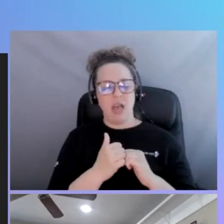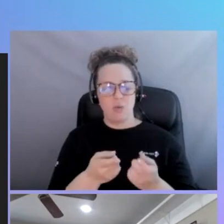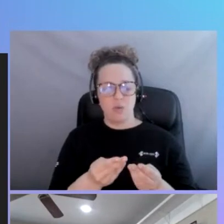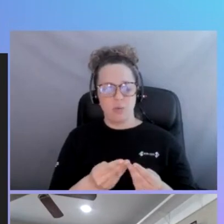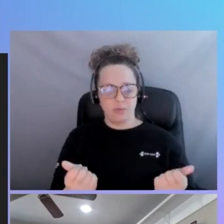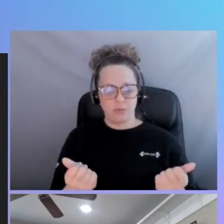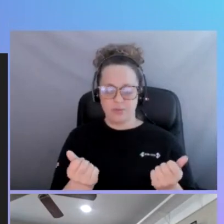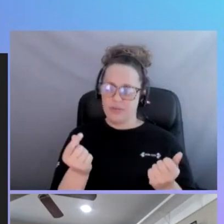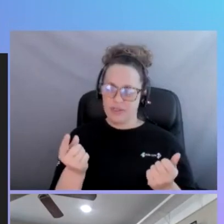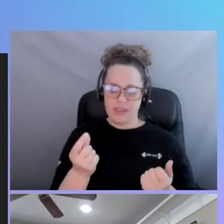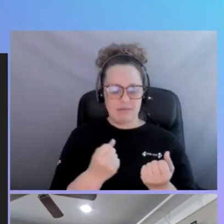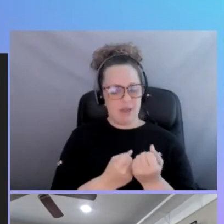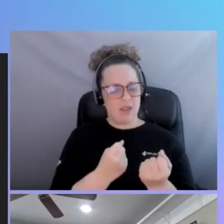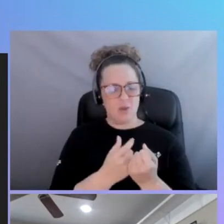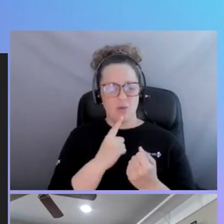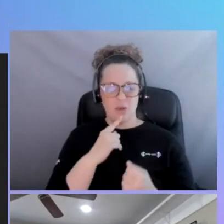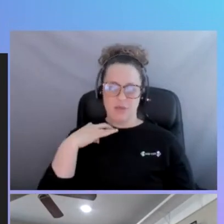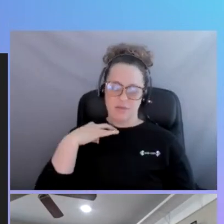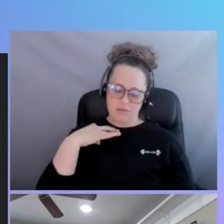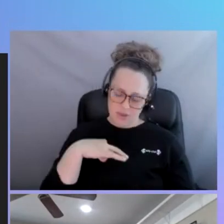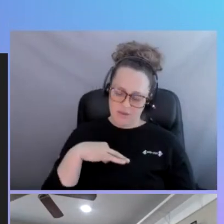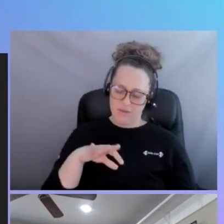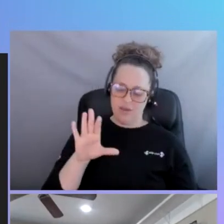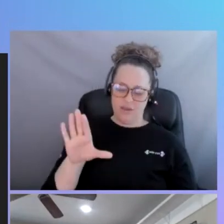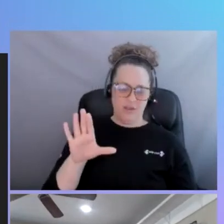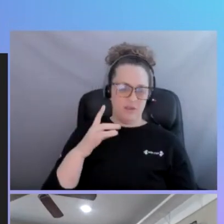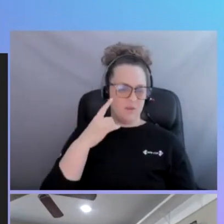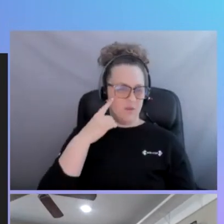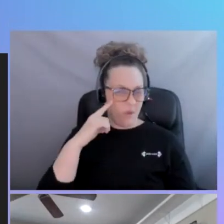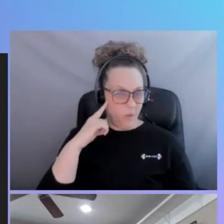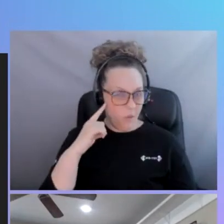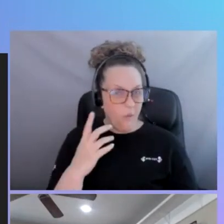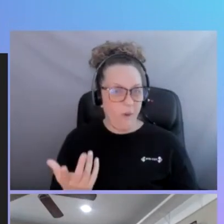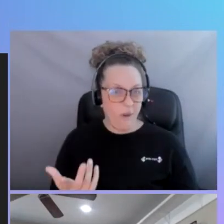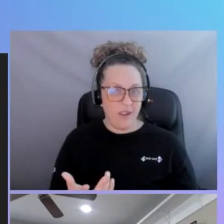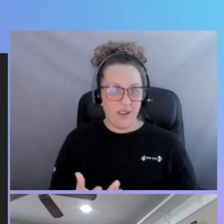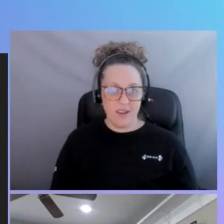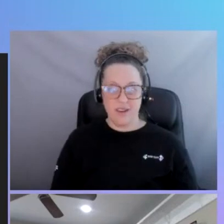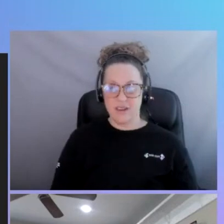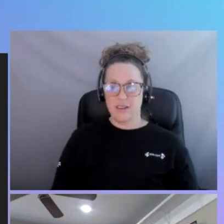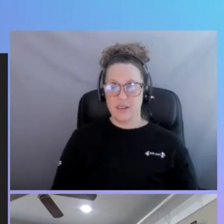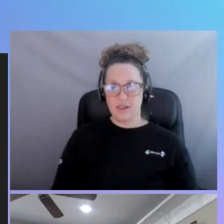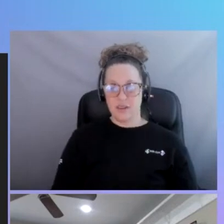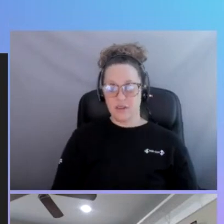what's really they're what they're there for. Moving